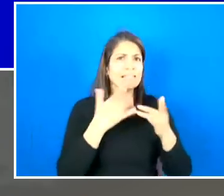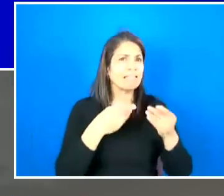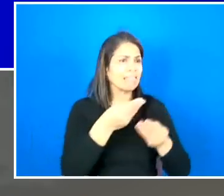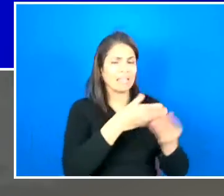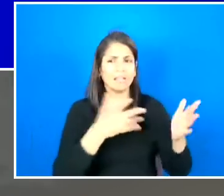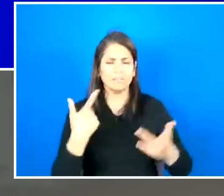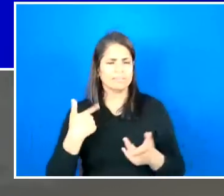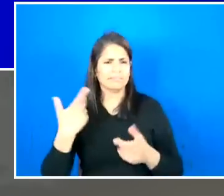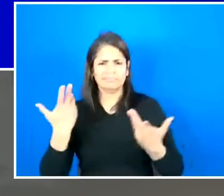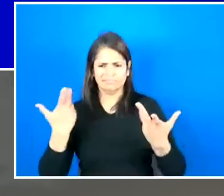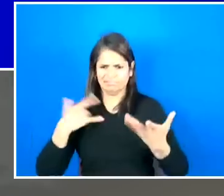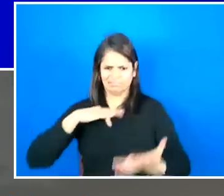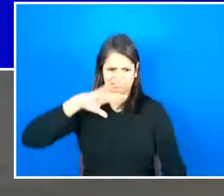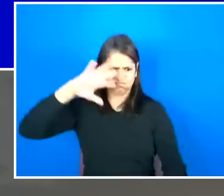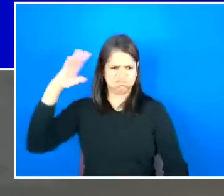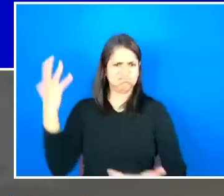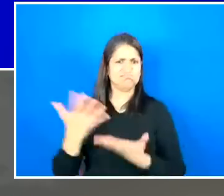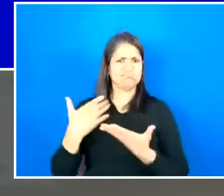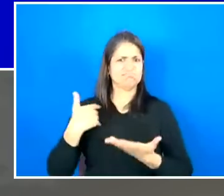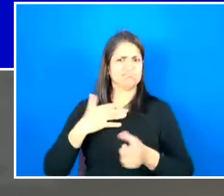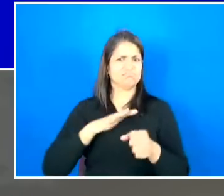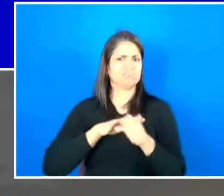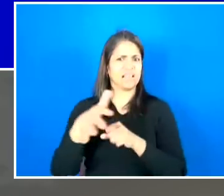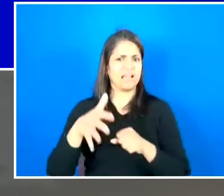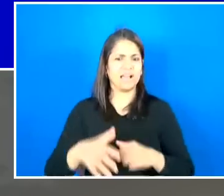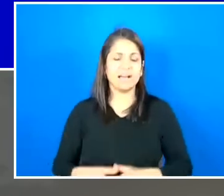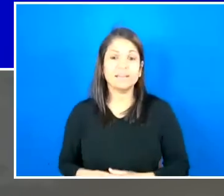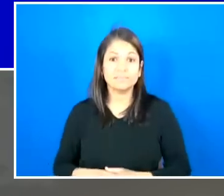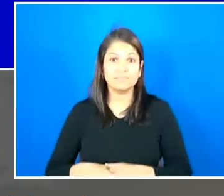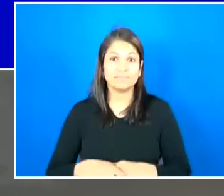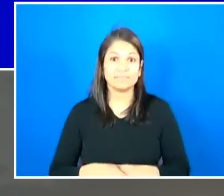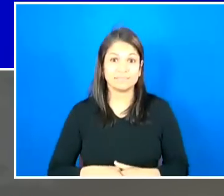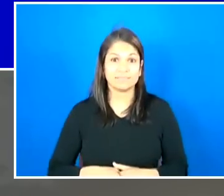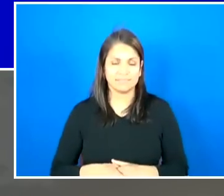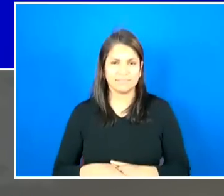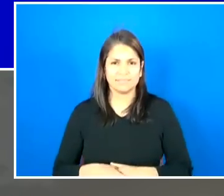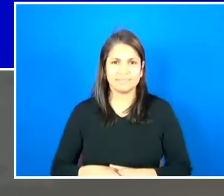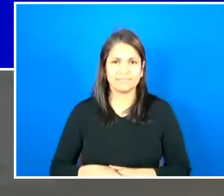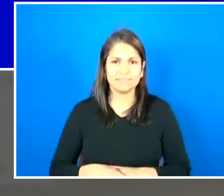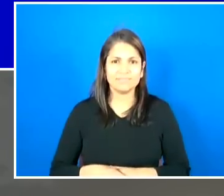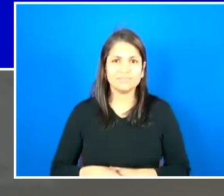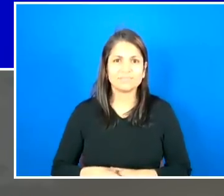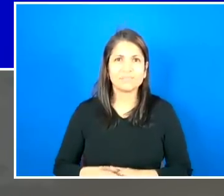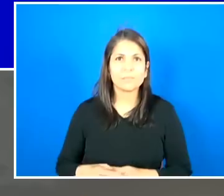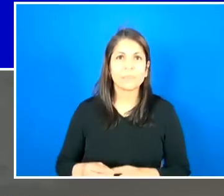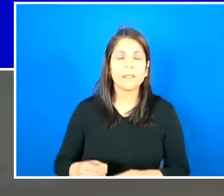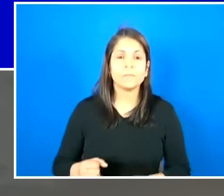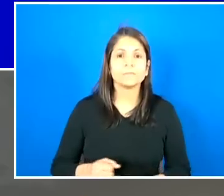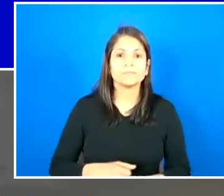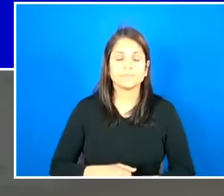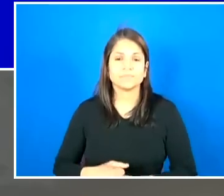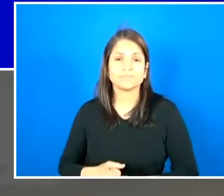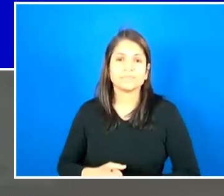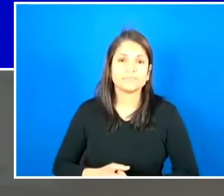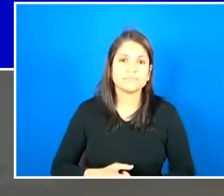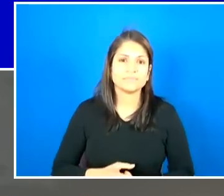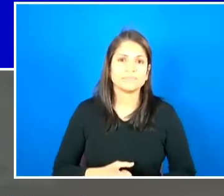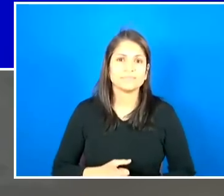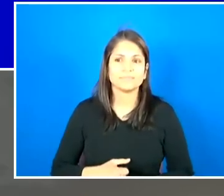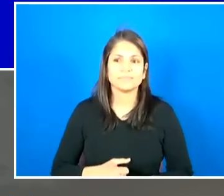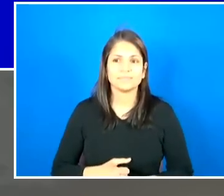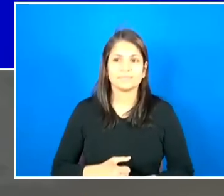KIDS IN ITME.